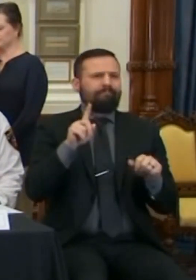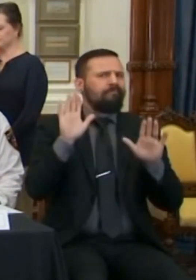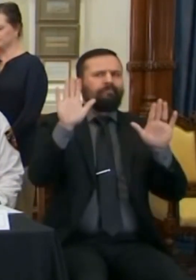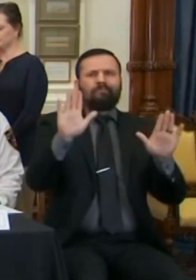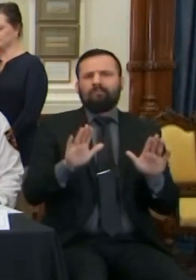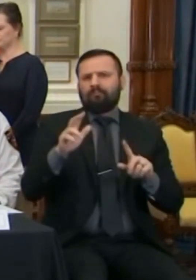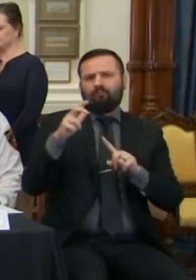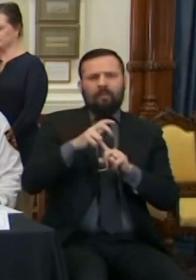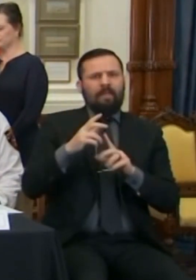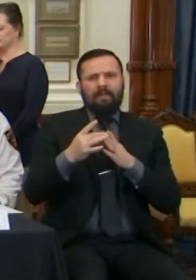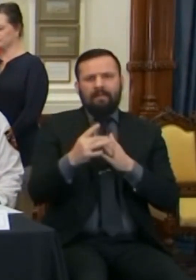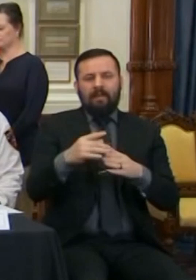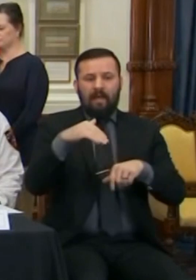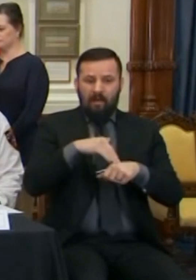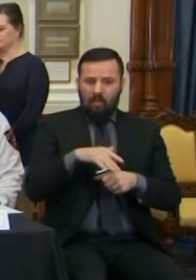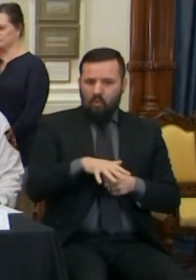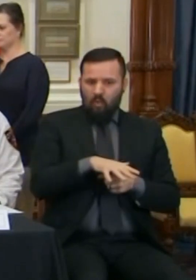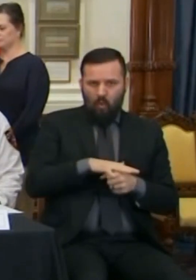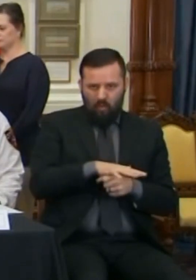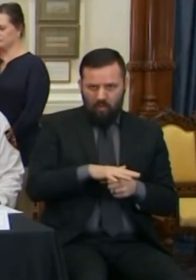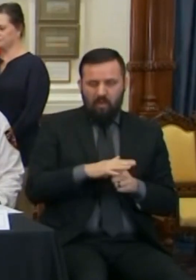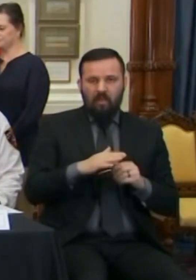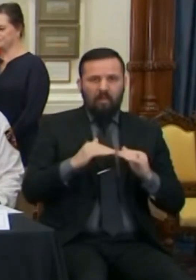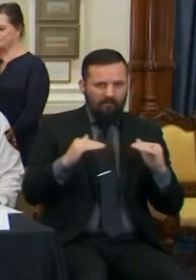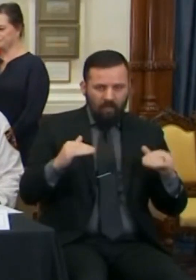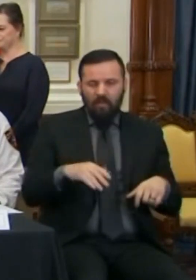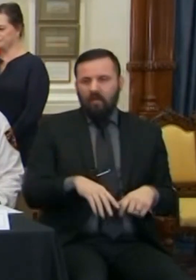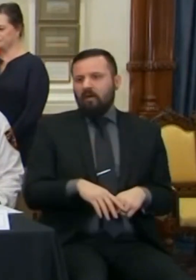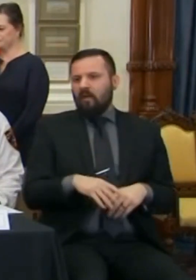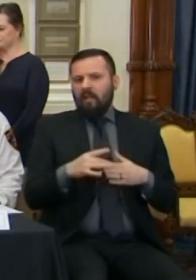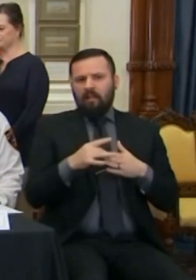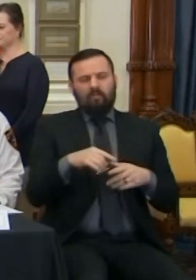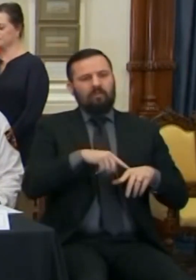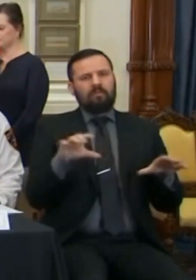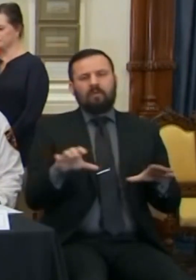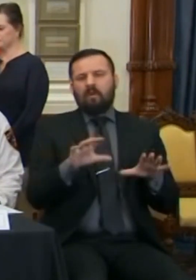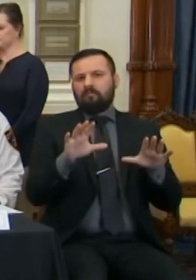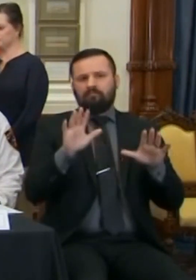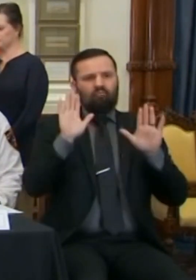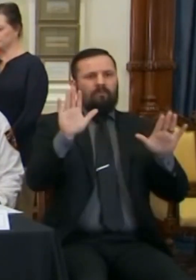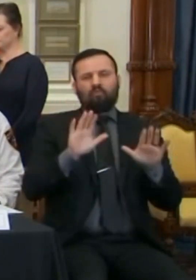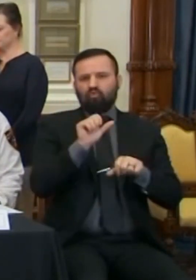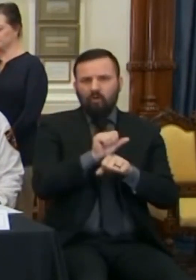at the local level leaders who have done a remarkable job of safeguarding their